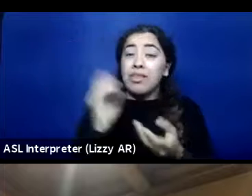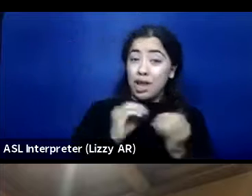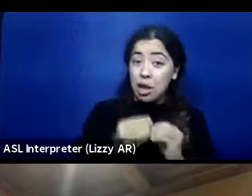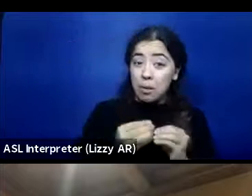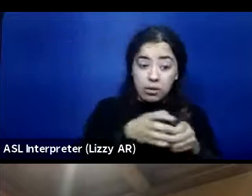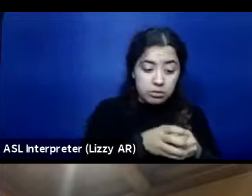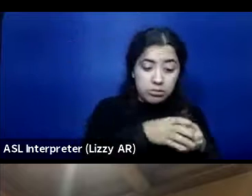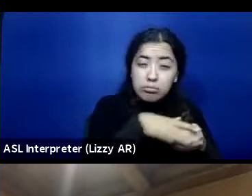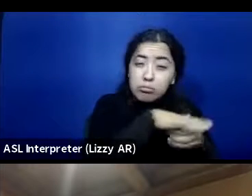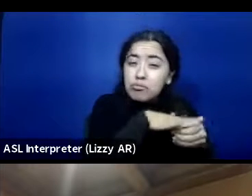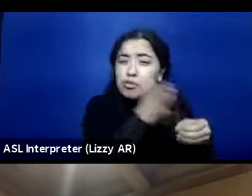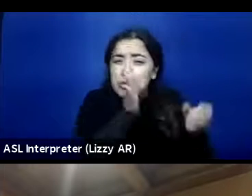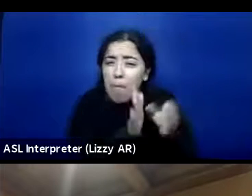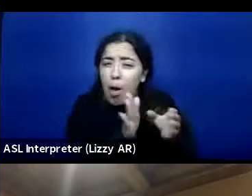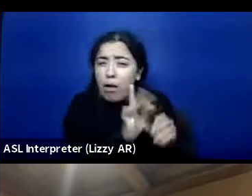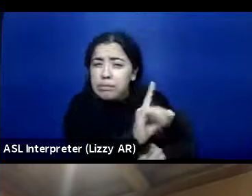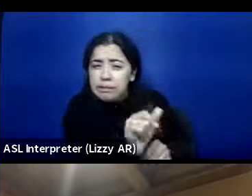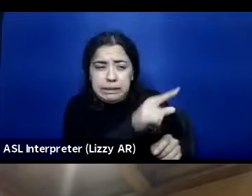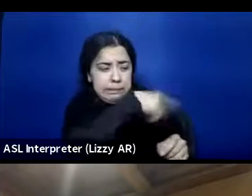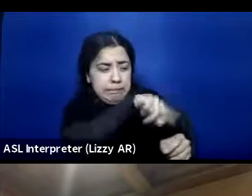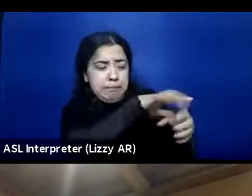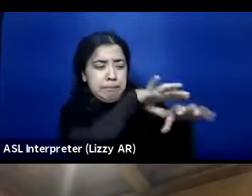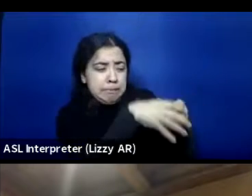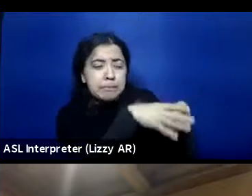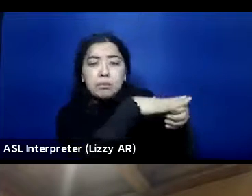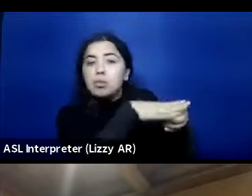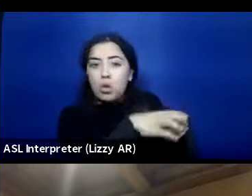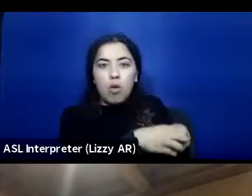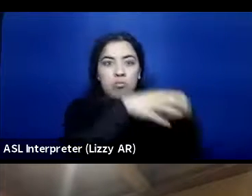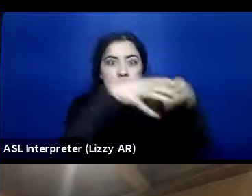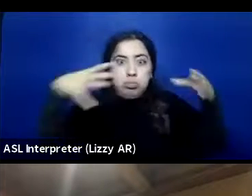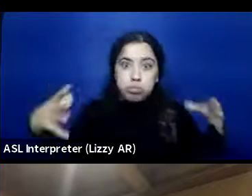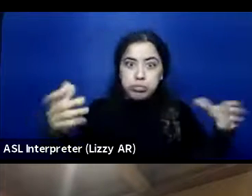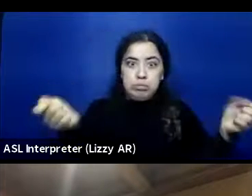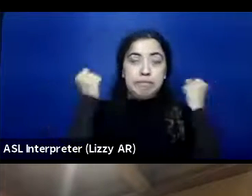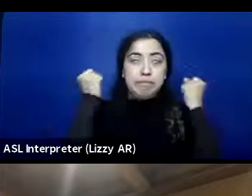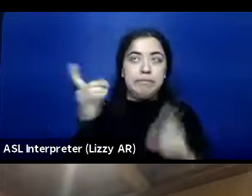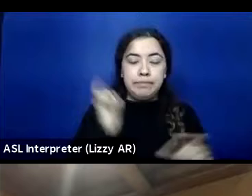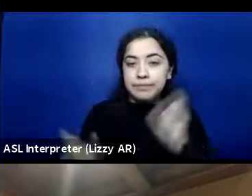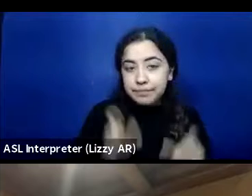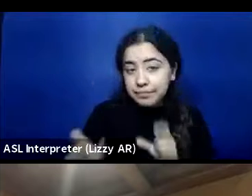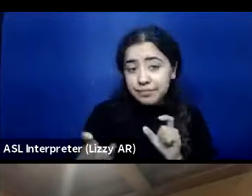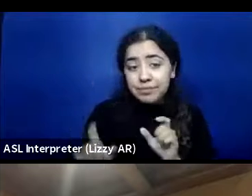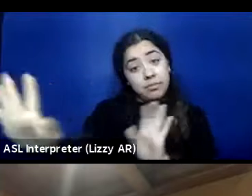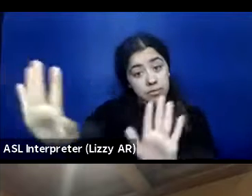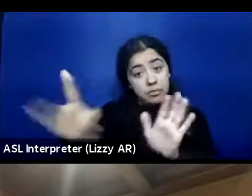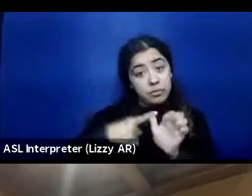First of all, every time you help someone get access to these online resources, which everyone else is using,